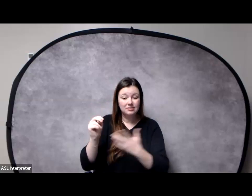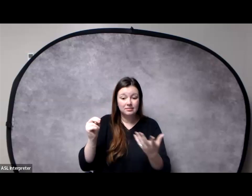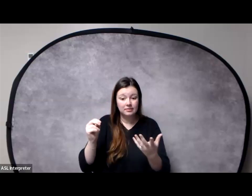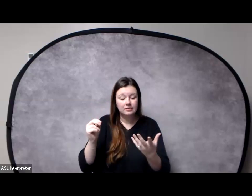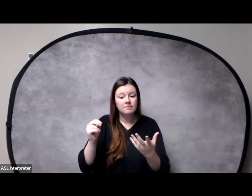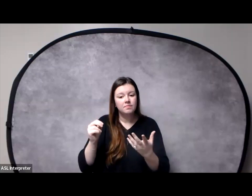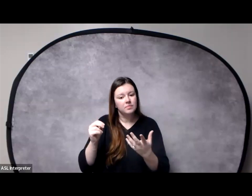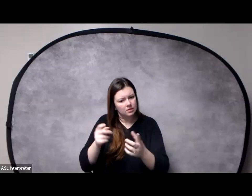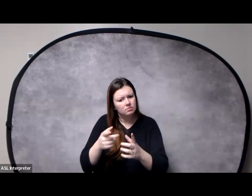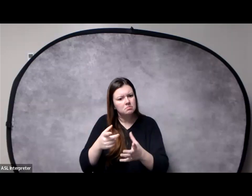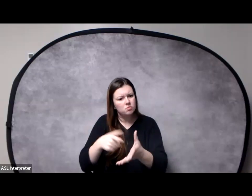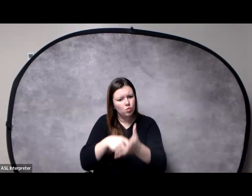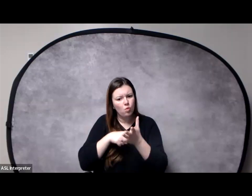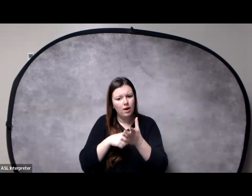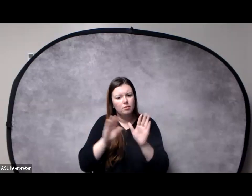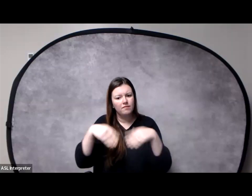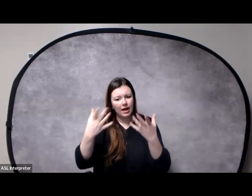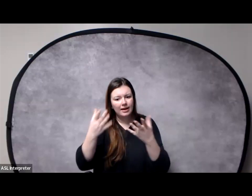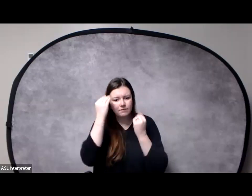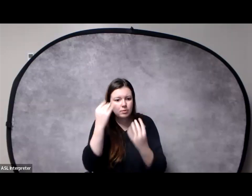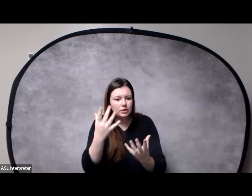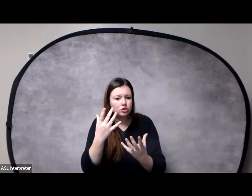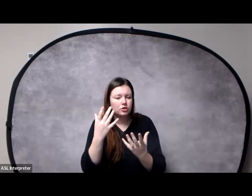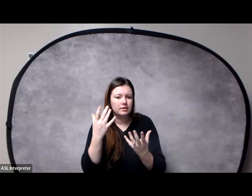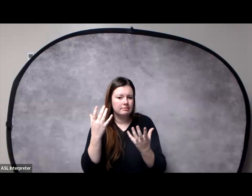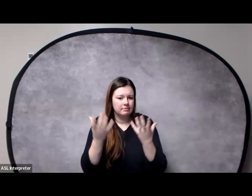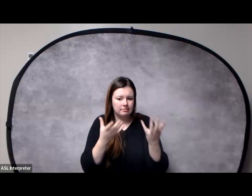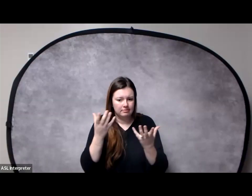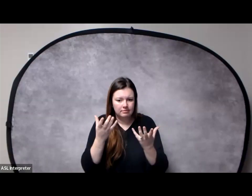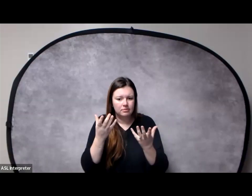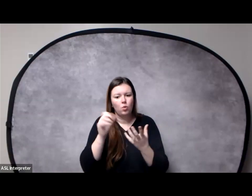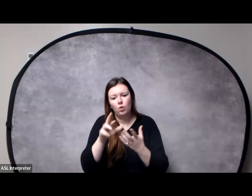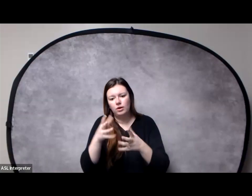procure certain services -- we're saying that that kiosk has to be accessible for people